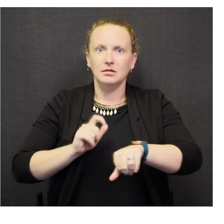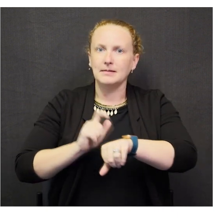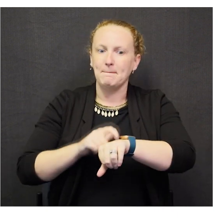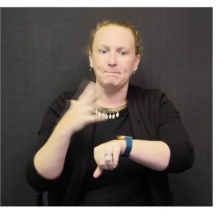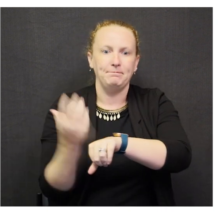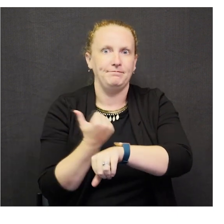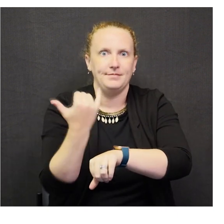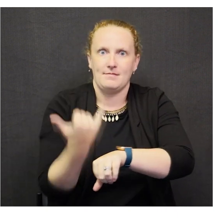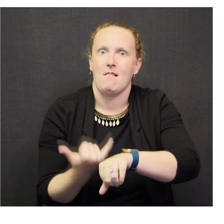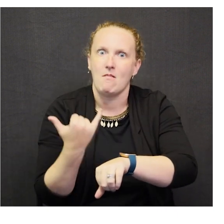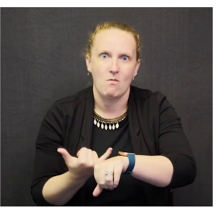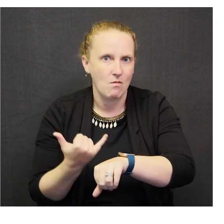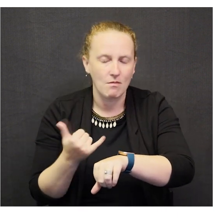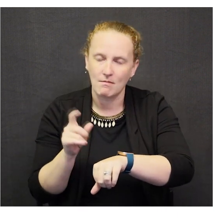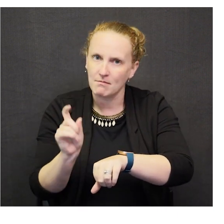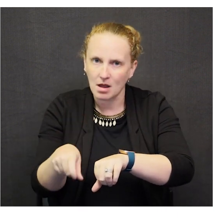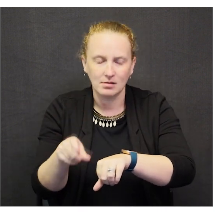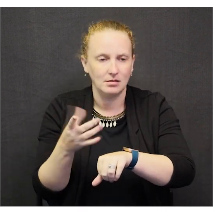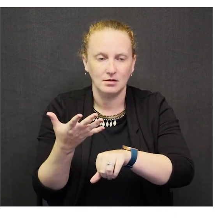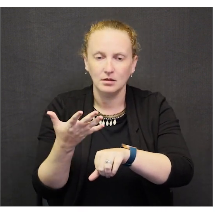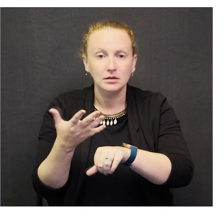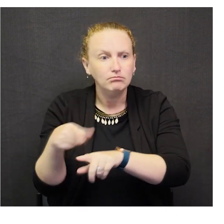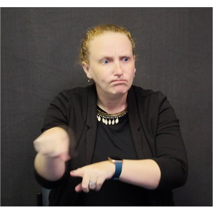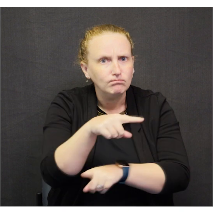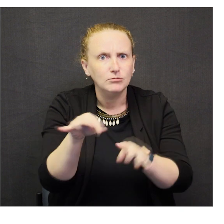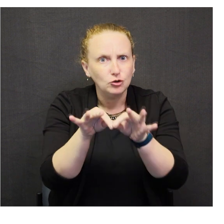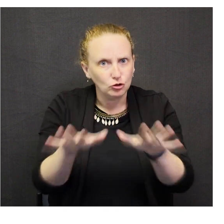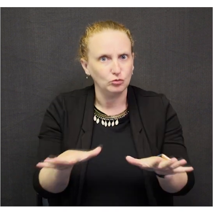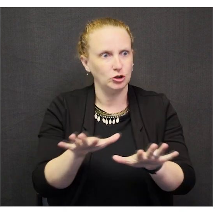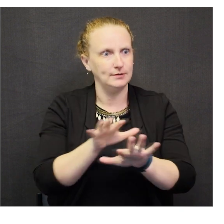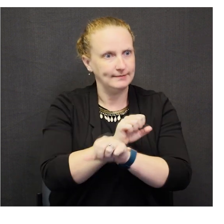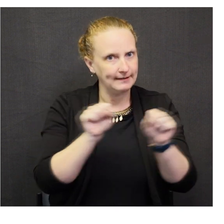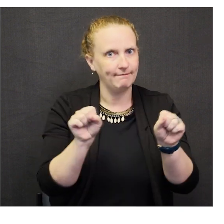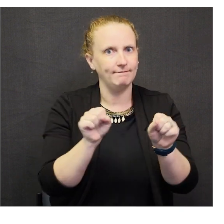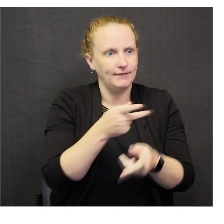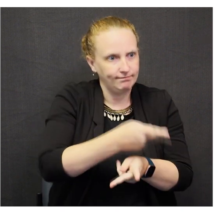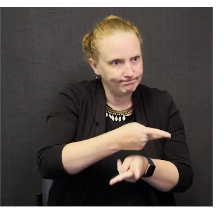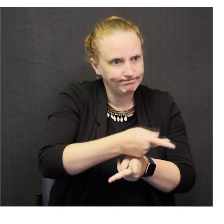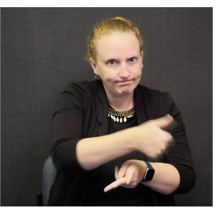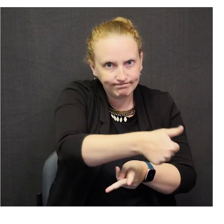interpreter waas safe on DWI also wanted to make sure that we have the right number of